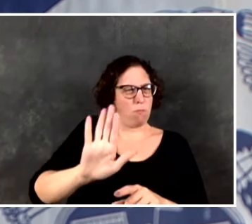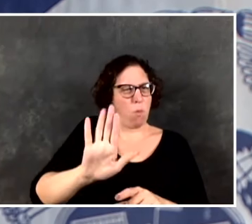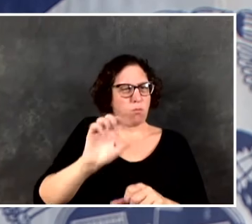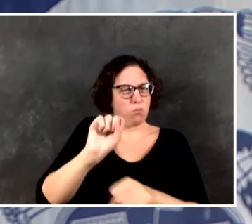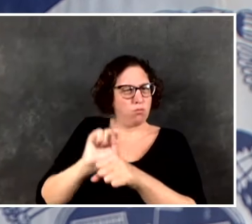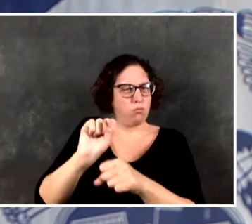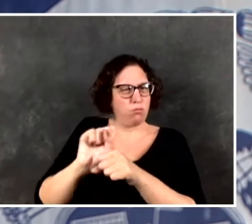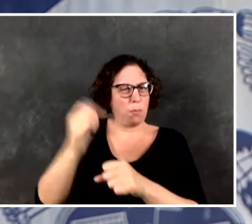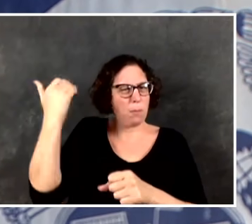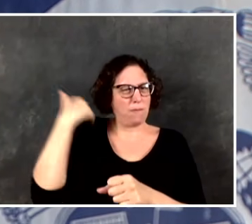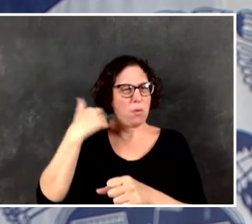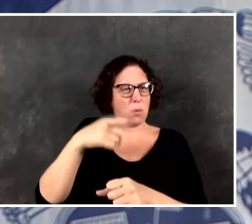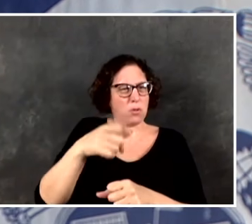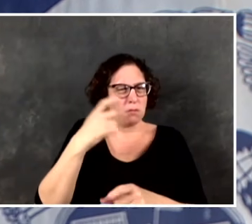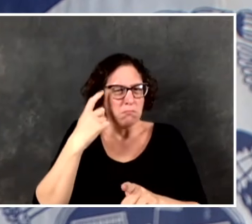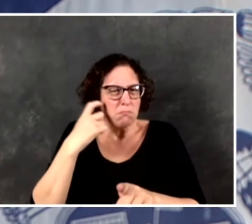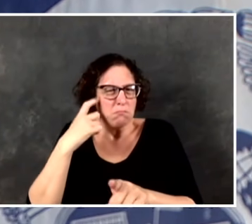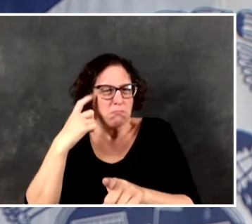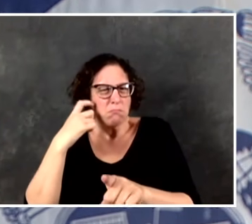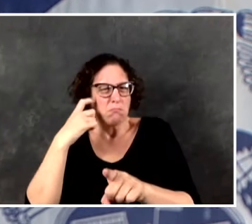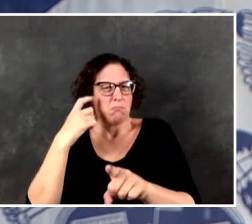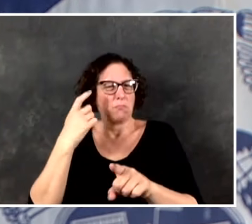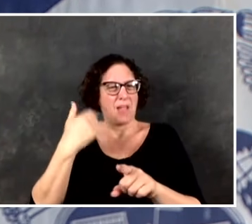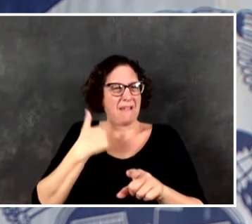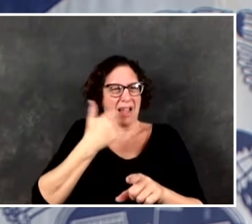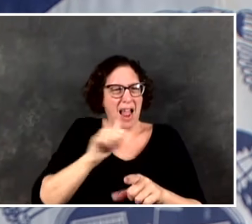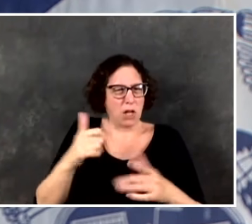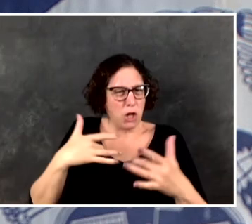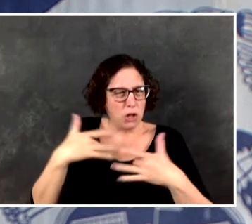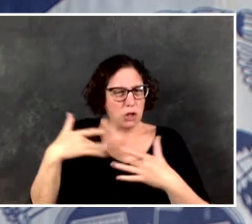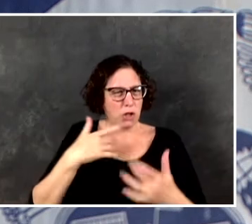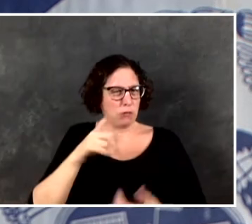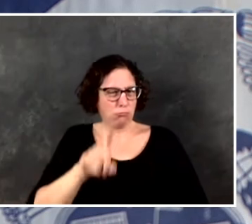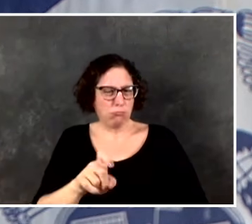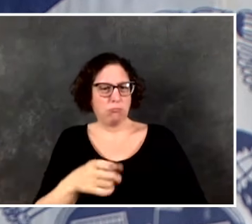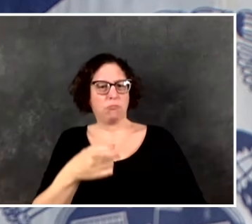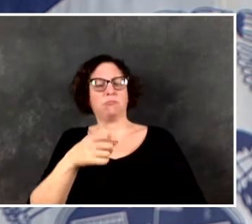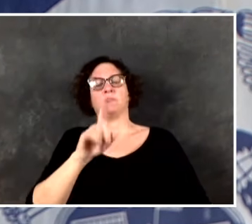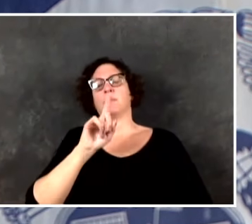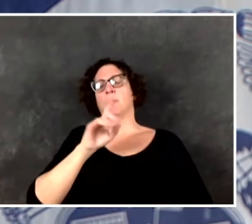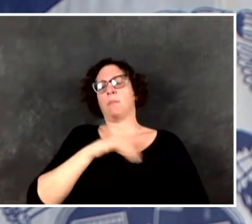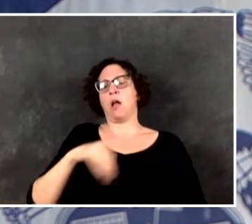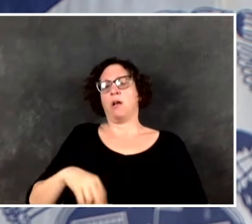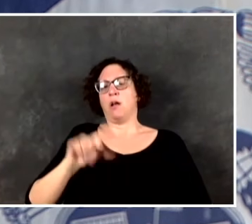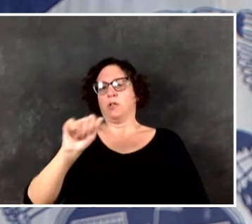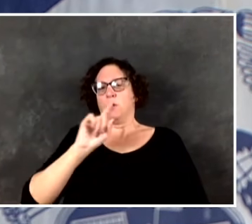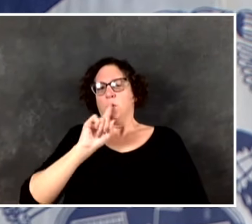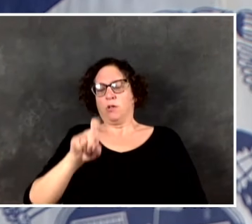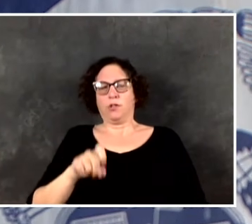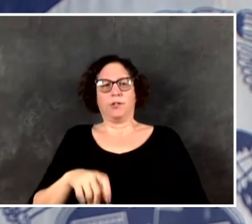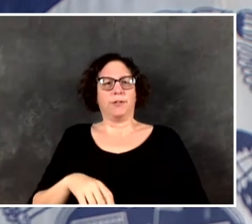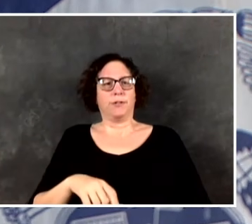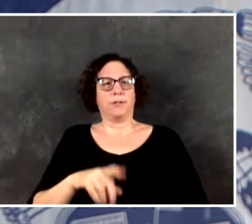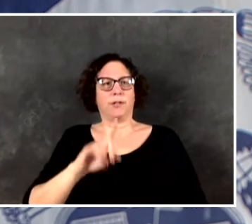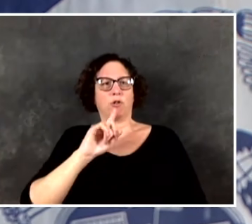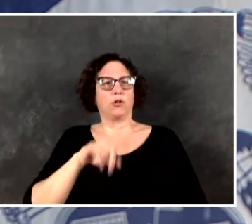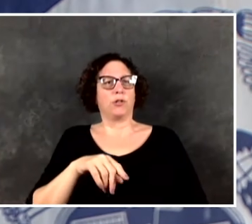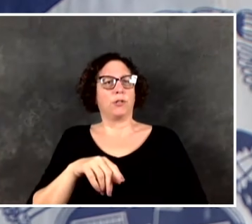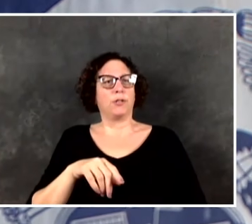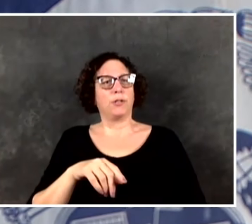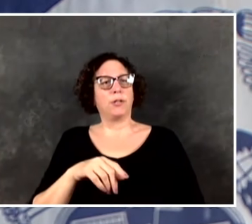OPERATION IN THE